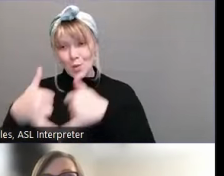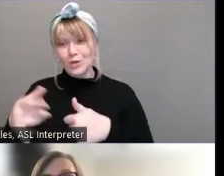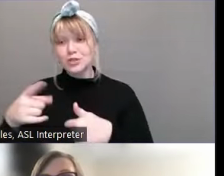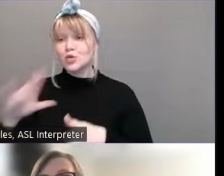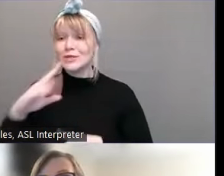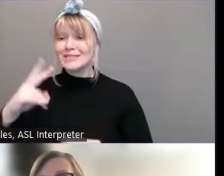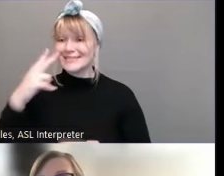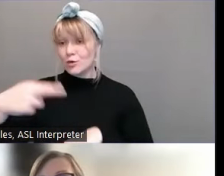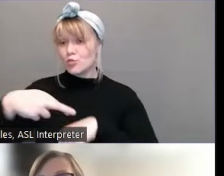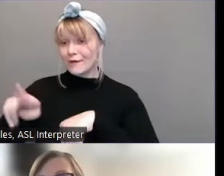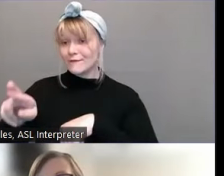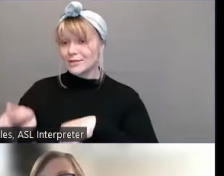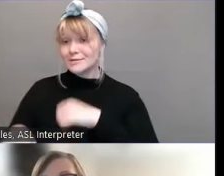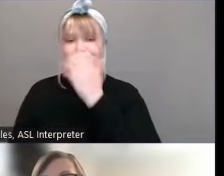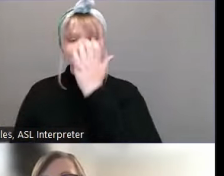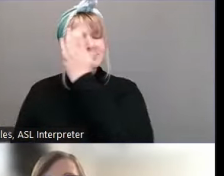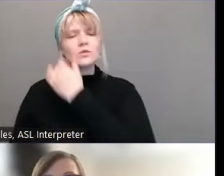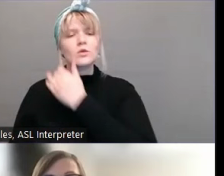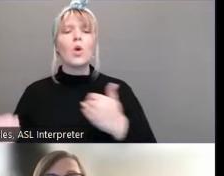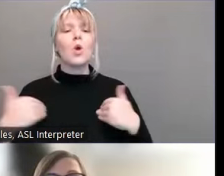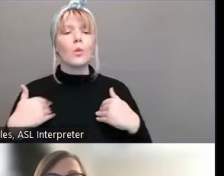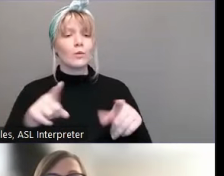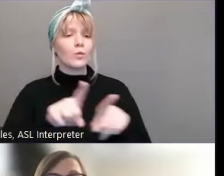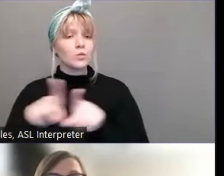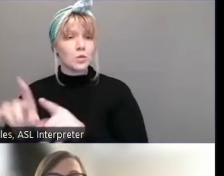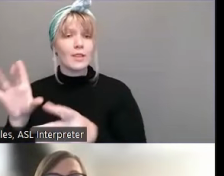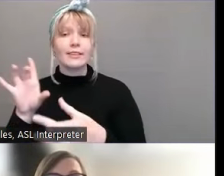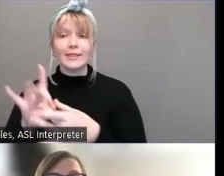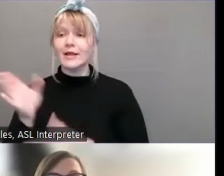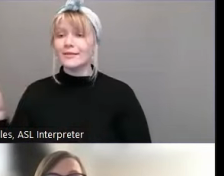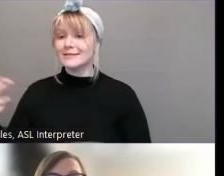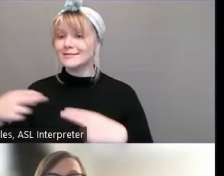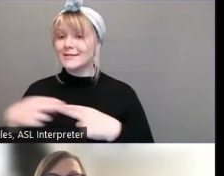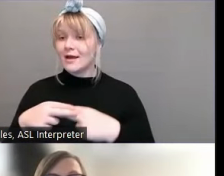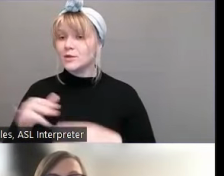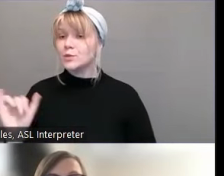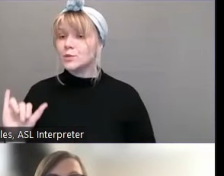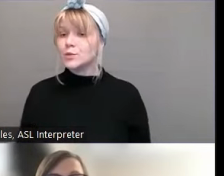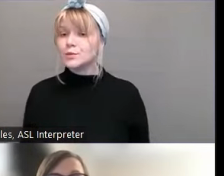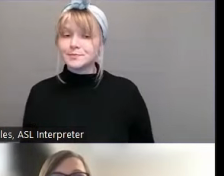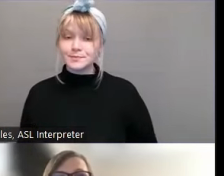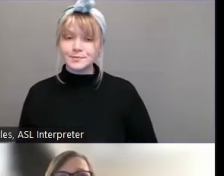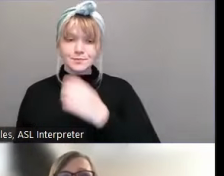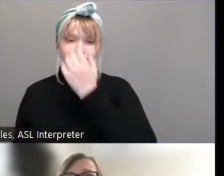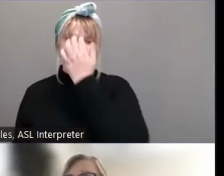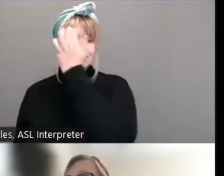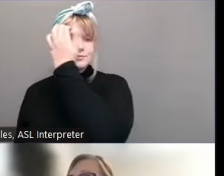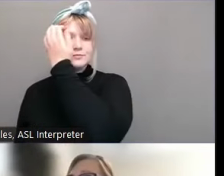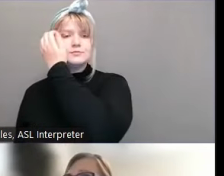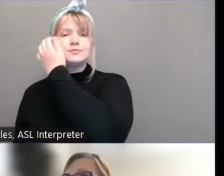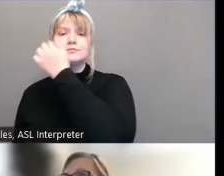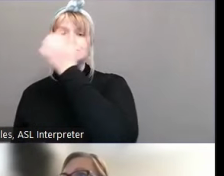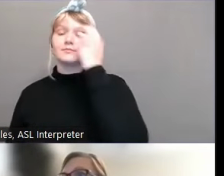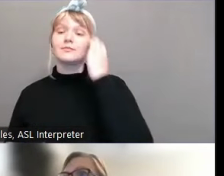There is also a link on the slide as well. Next slide please.